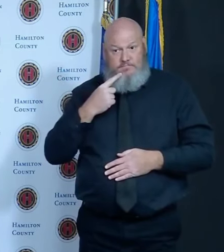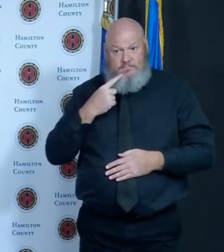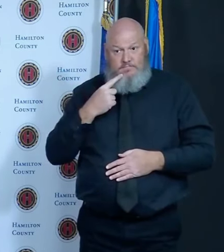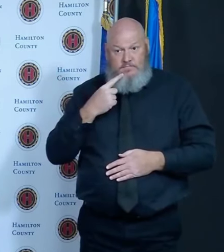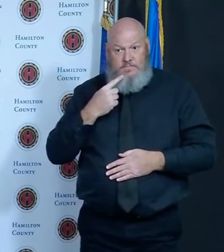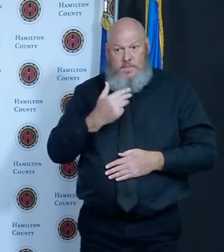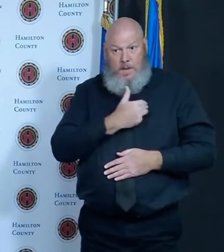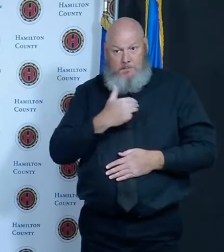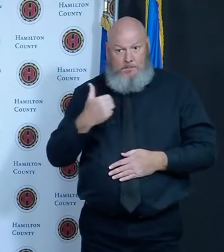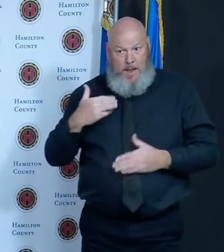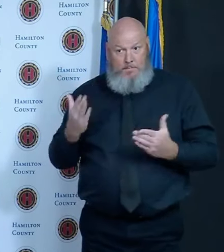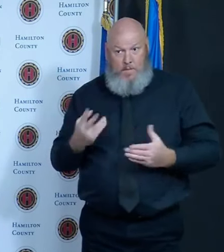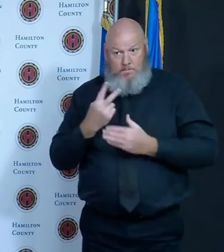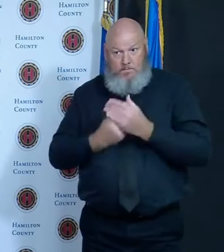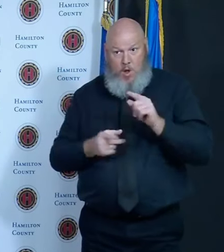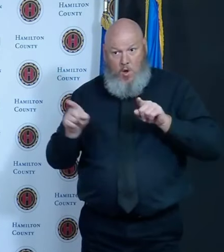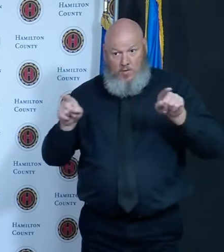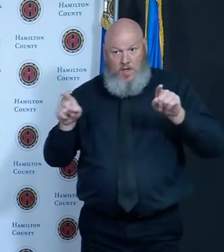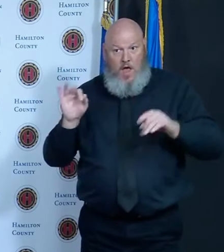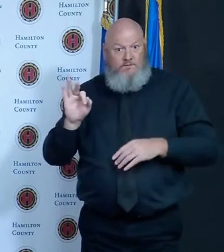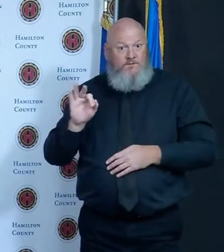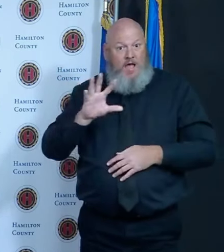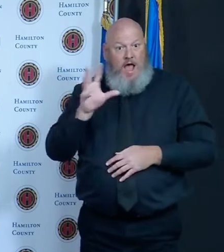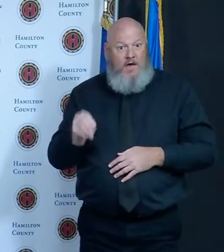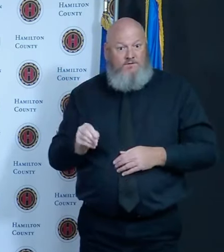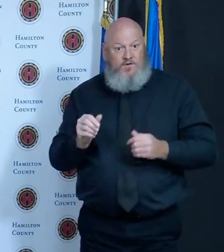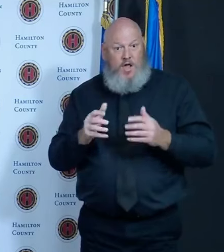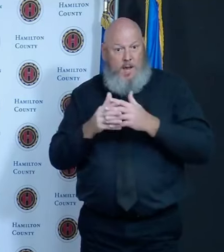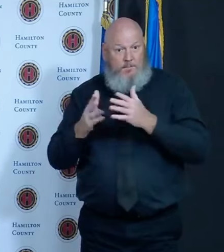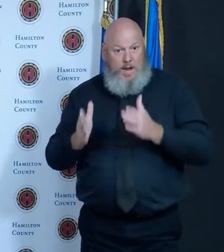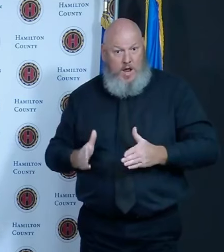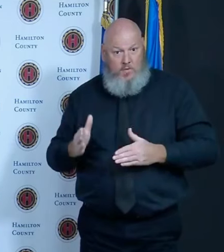membership in the African American Chamber of Commerce and I'm sure that